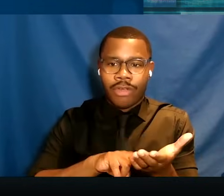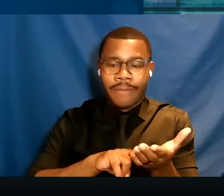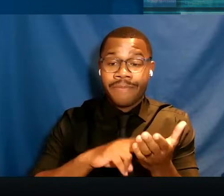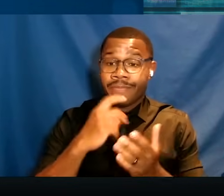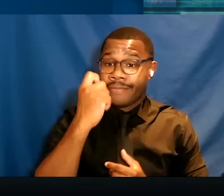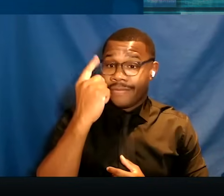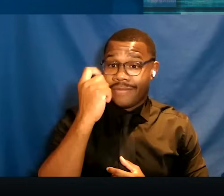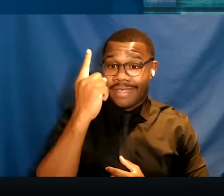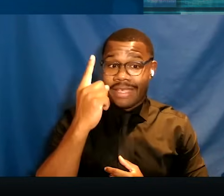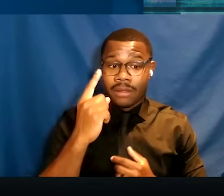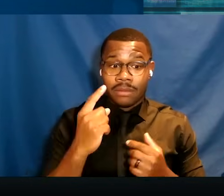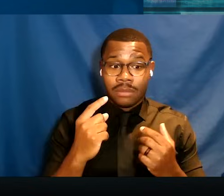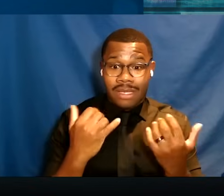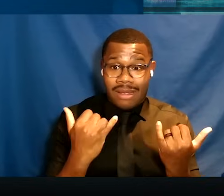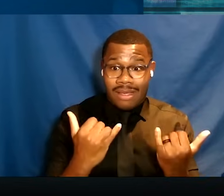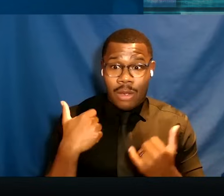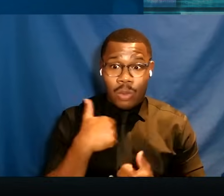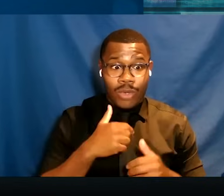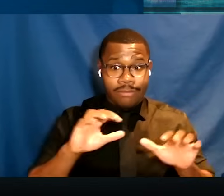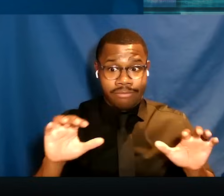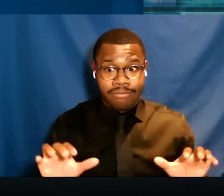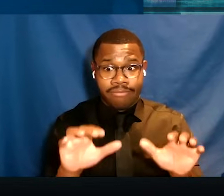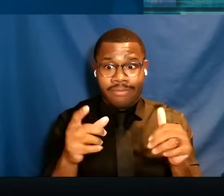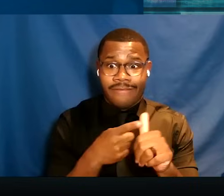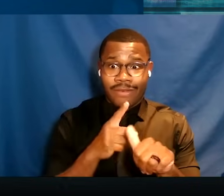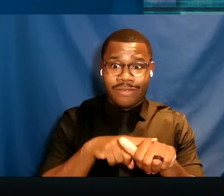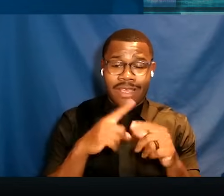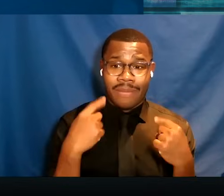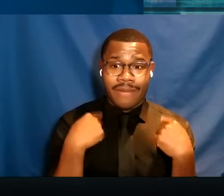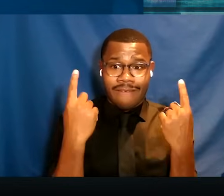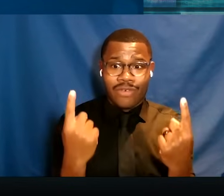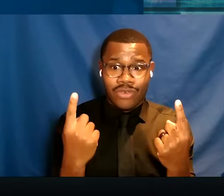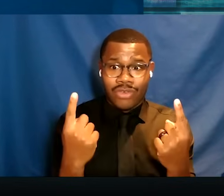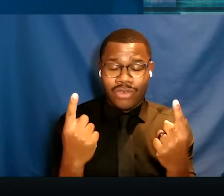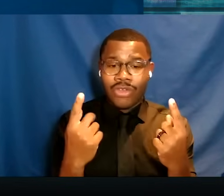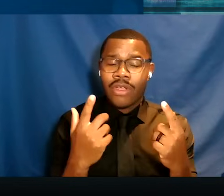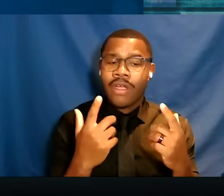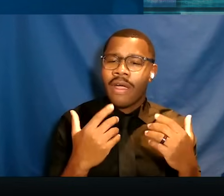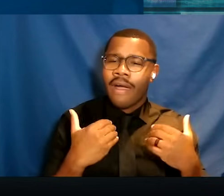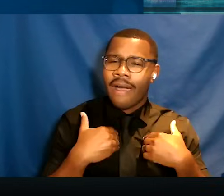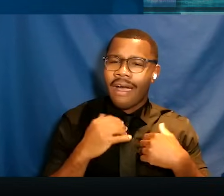by any of the industry unions by breaking the industry pattern with our first year wage increase.